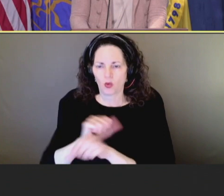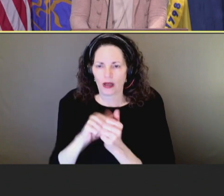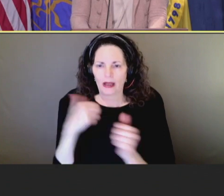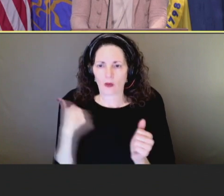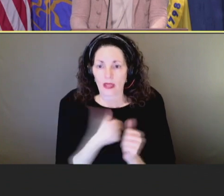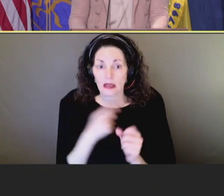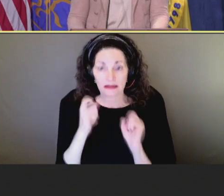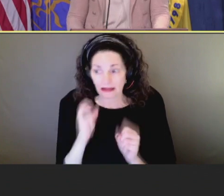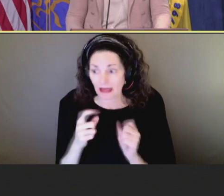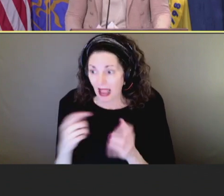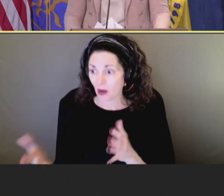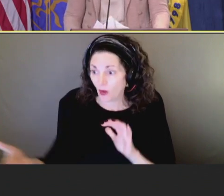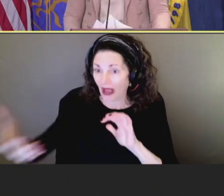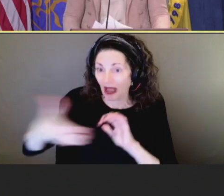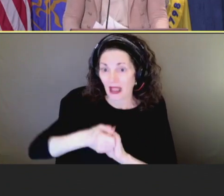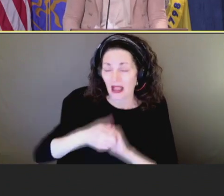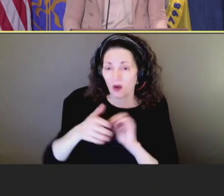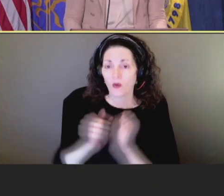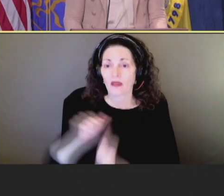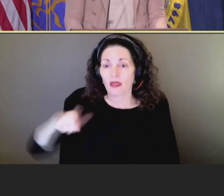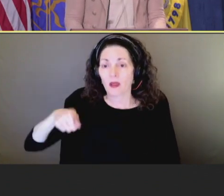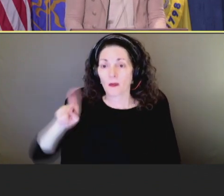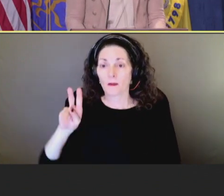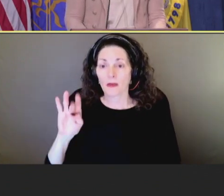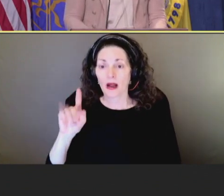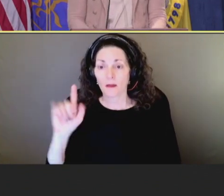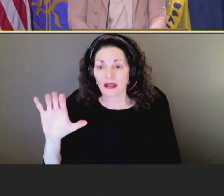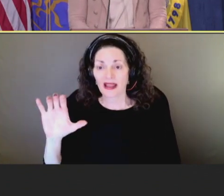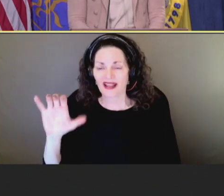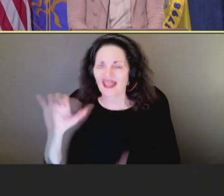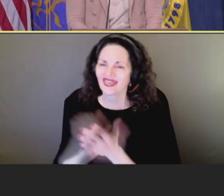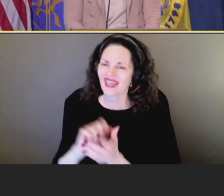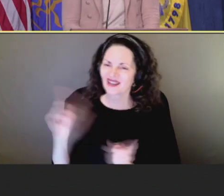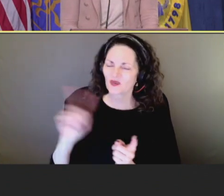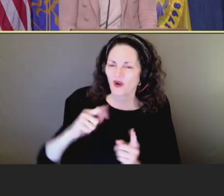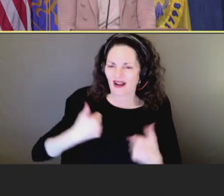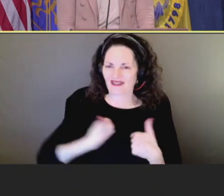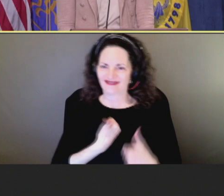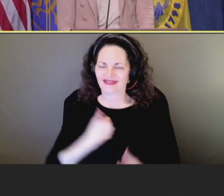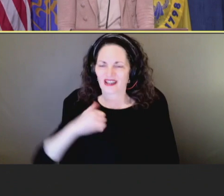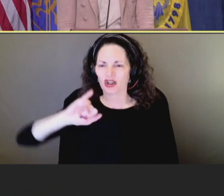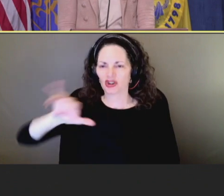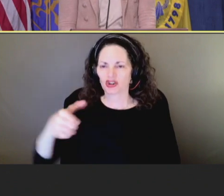that's where a journalist comes in. So, when I announced that I was leaving the Today Show,